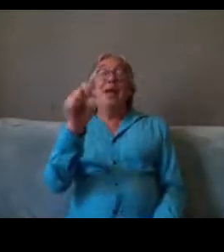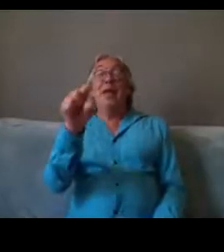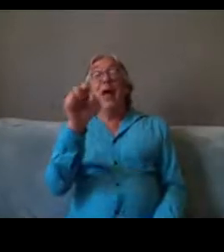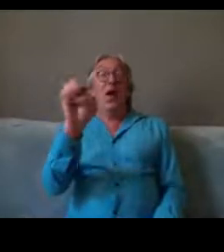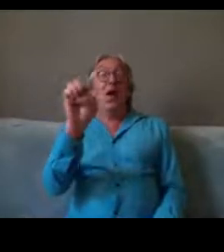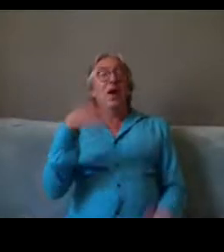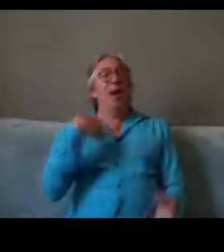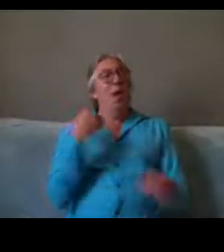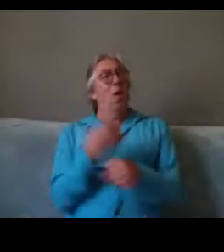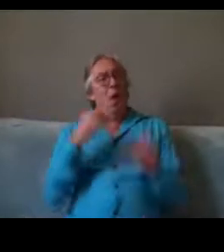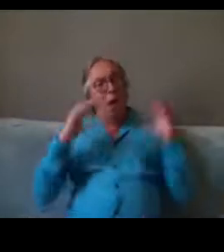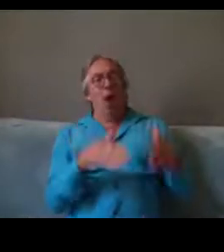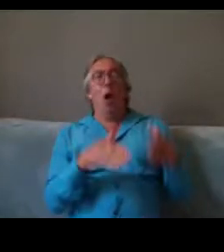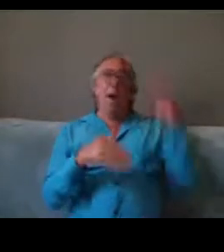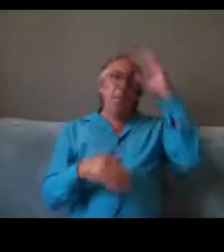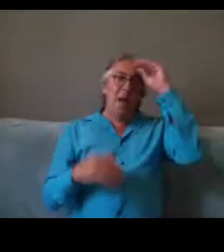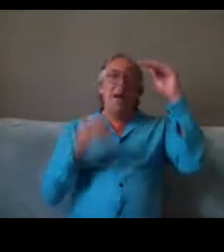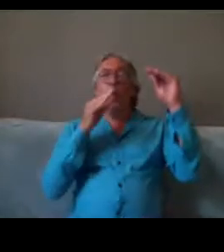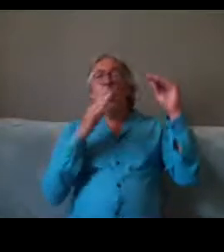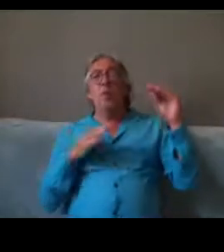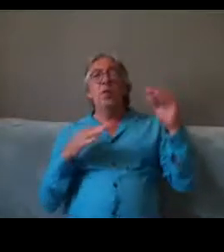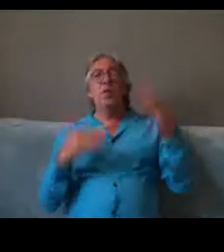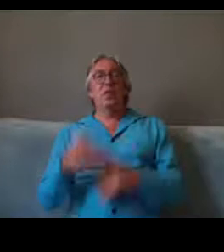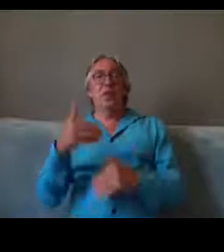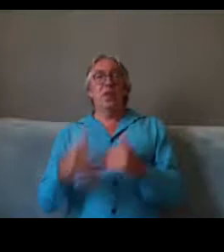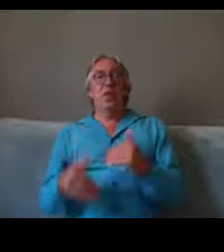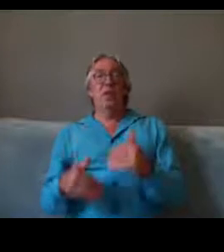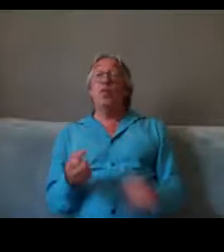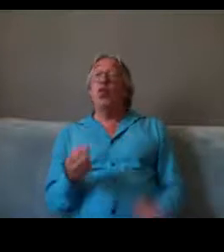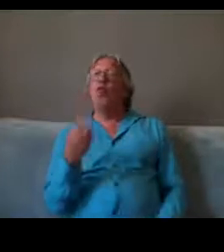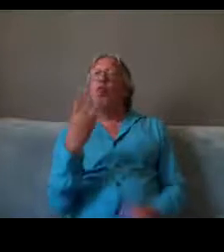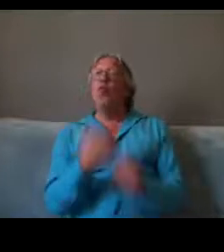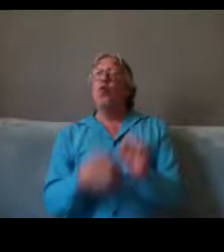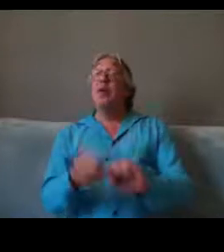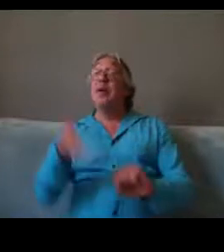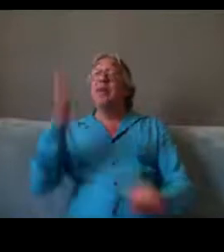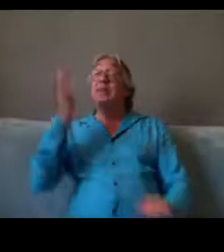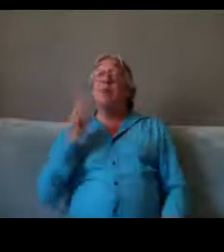with the support from the Commission, represents a very low percentage.